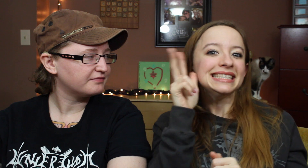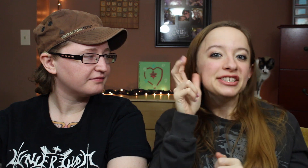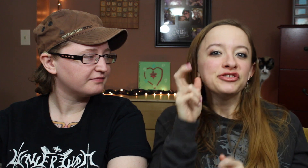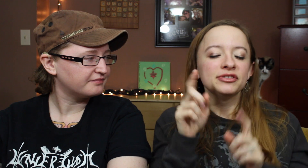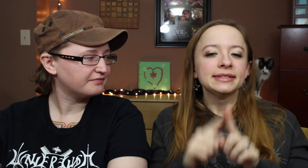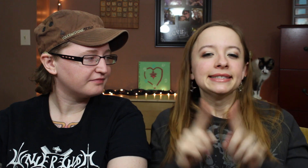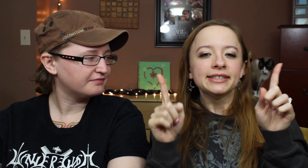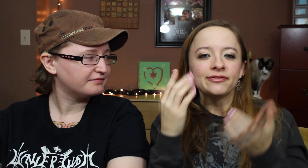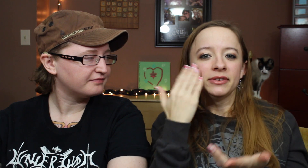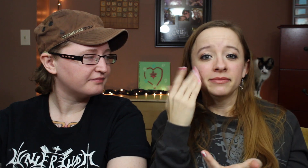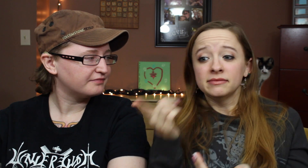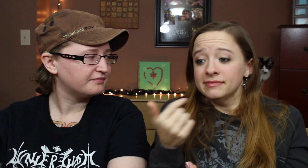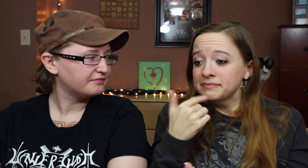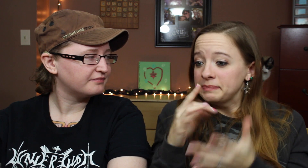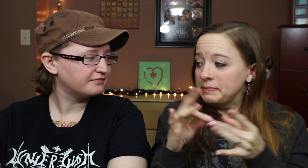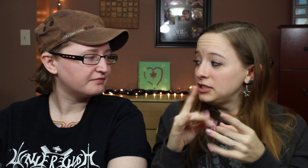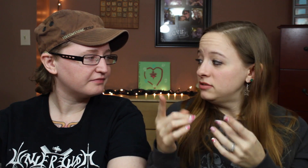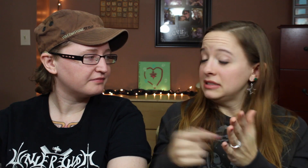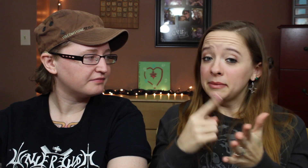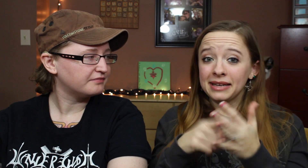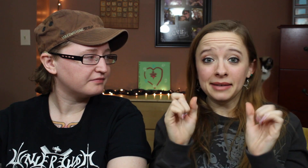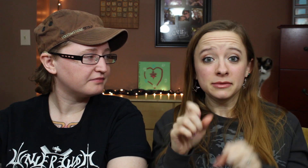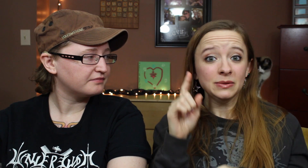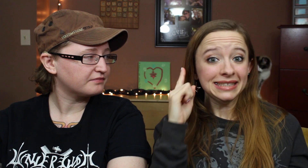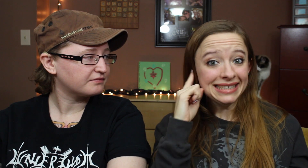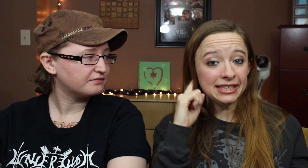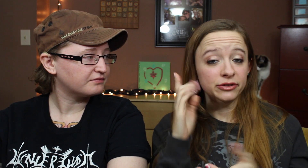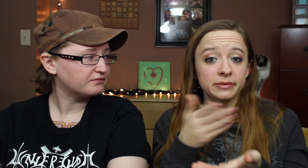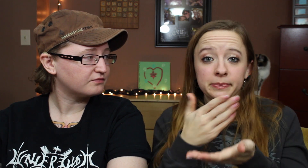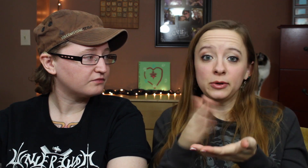a different way. Instead of hearing, it's different and that's the message.